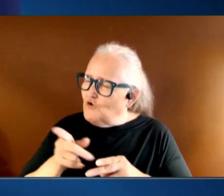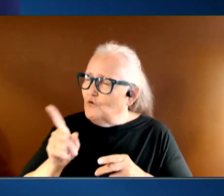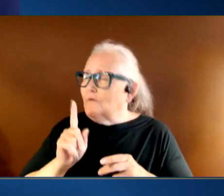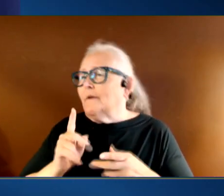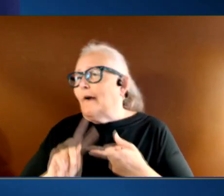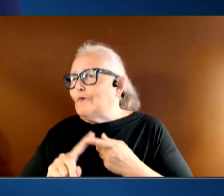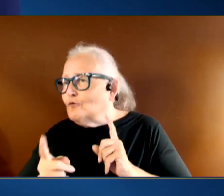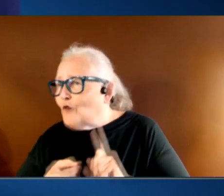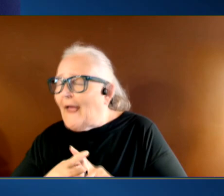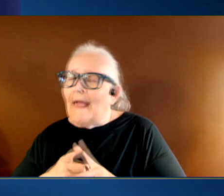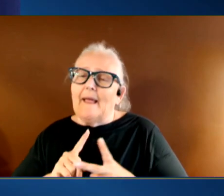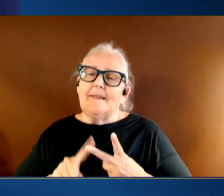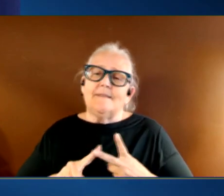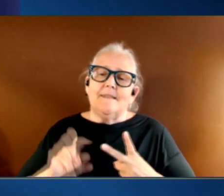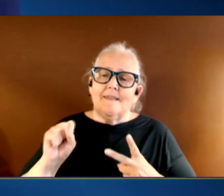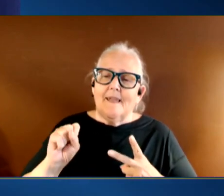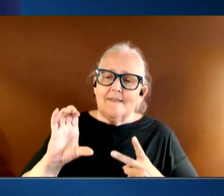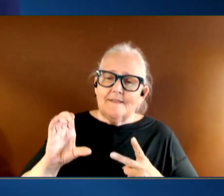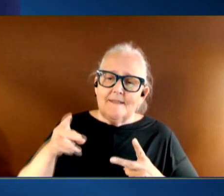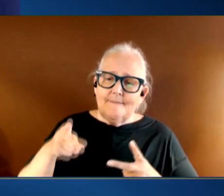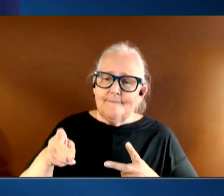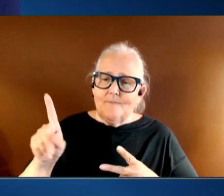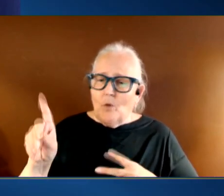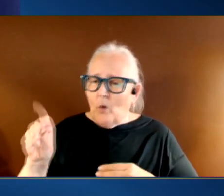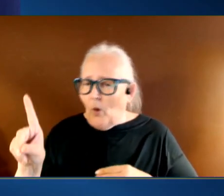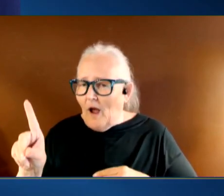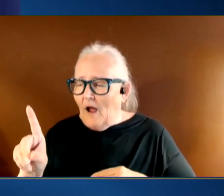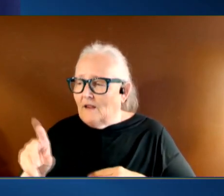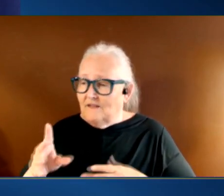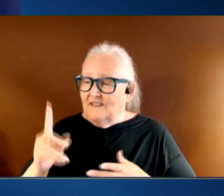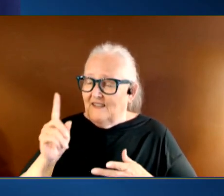Sickle Cell 101. Could you talk -- it sounds like you talked to some hematologist. You did